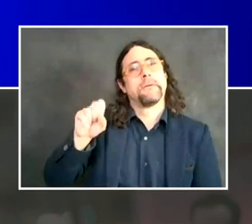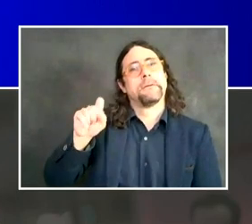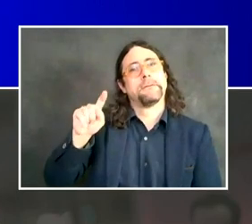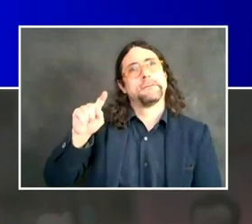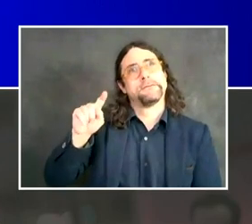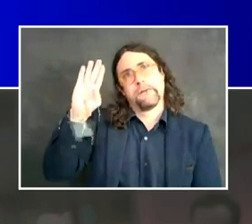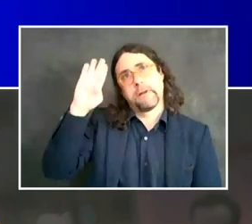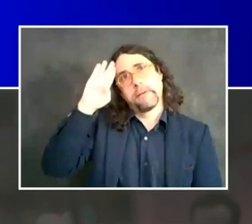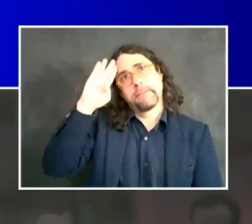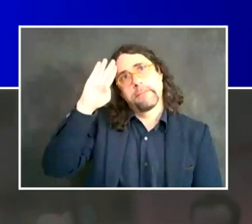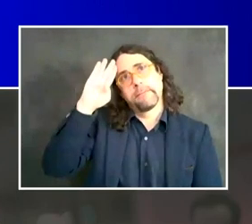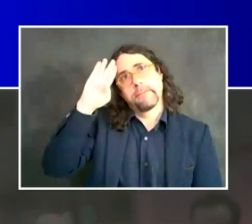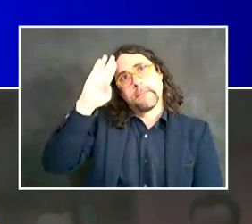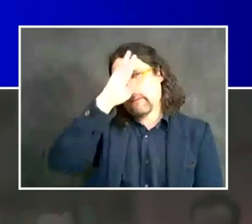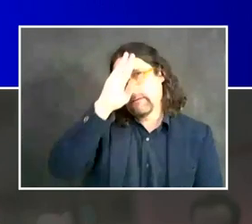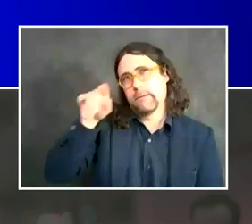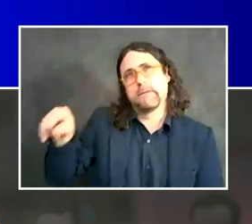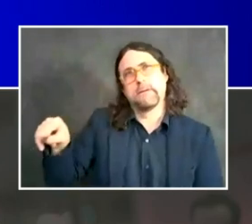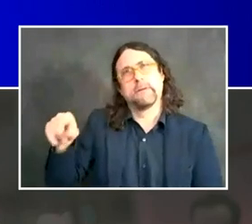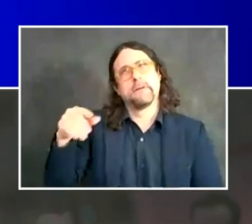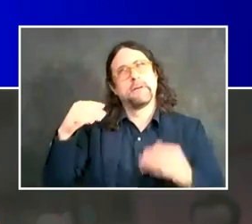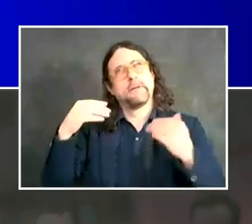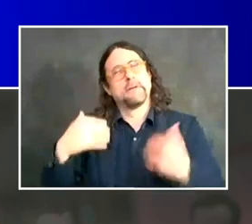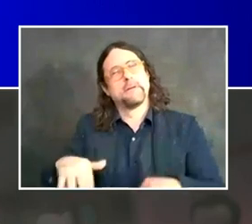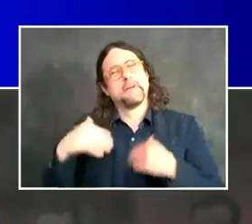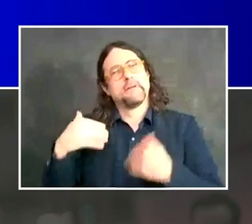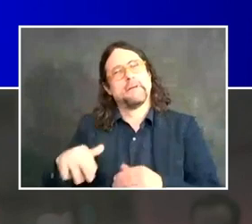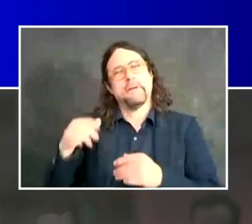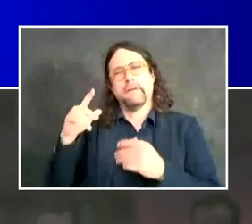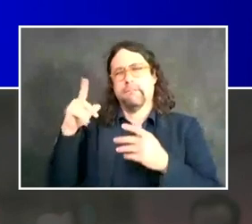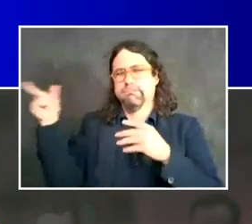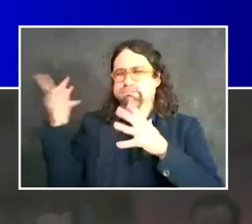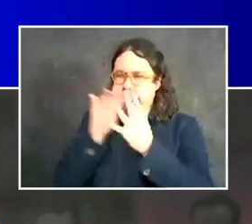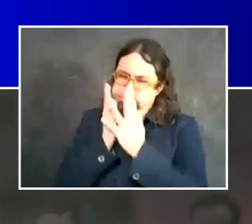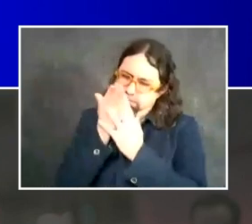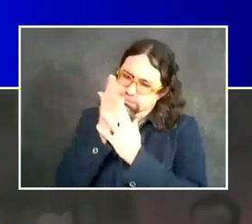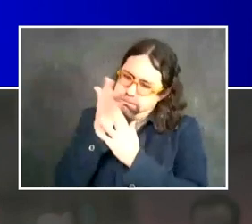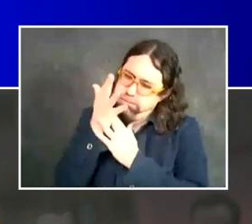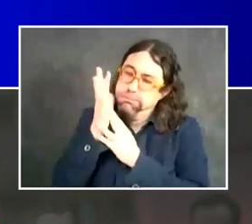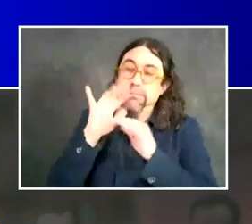THROUGH IN WAR. THERE IS A PHRASE COMBAT